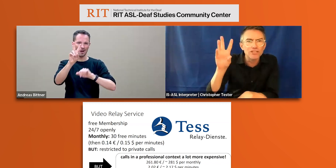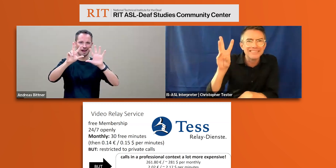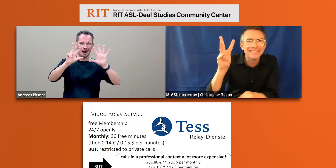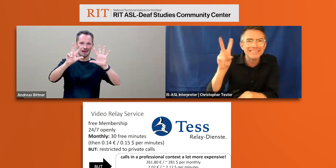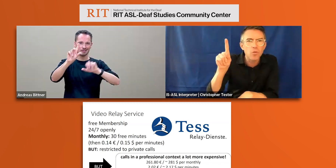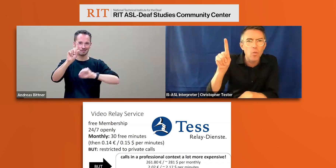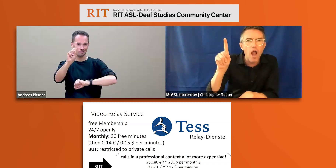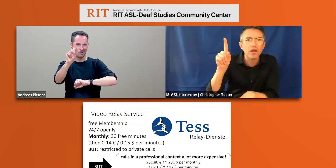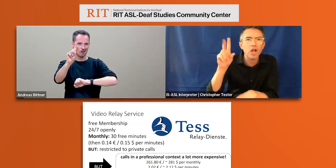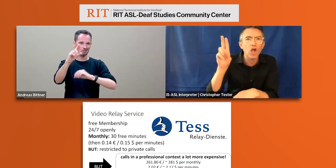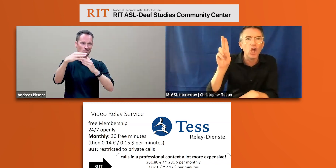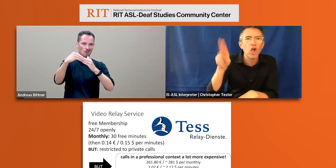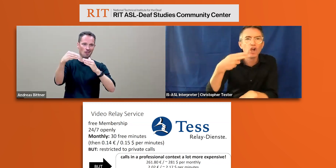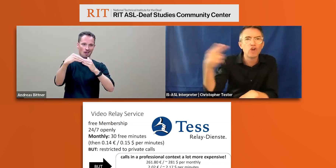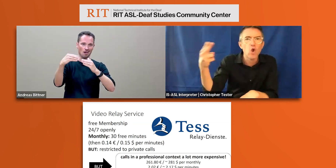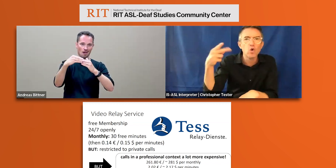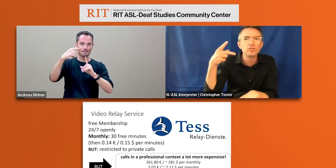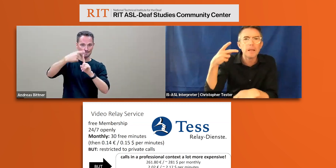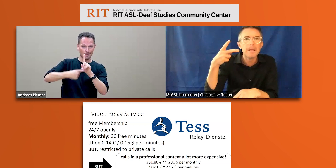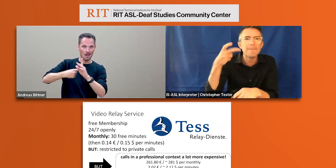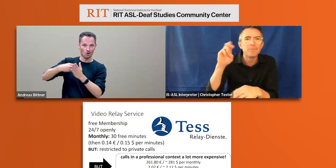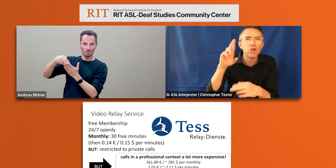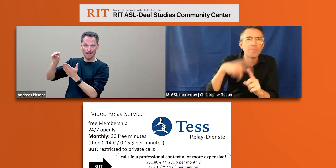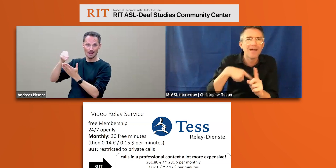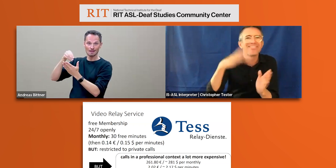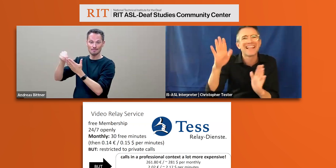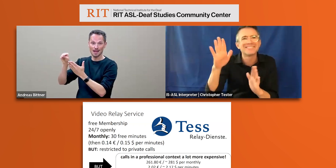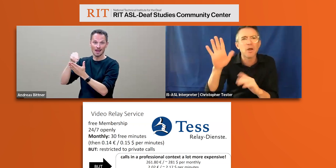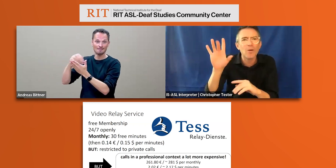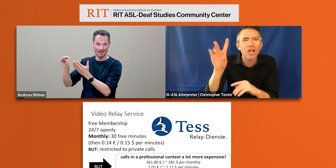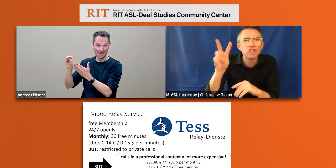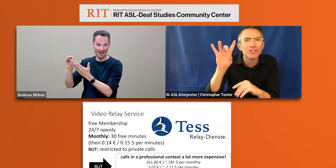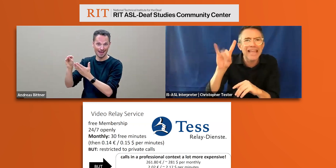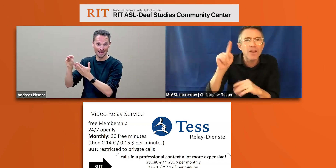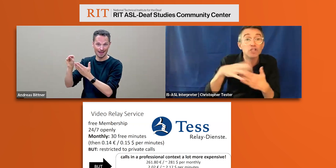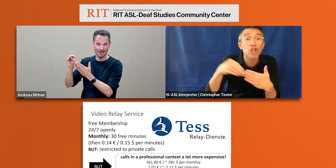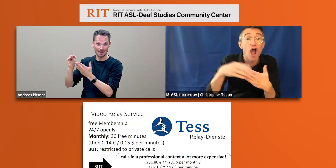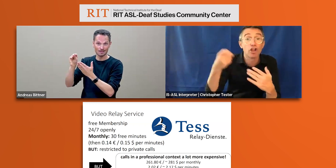You can see that it's 261 euros a month,